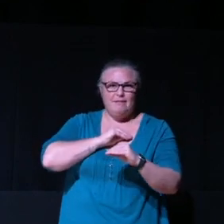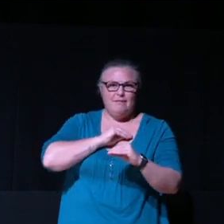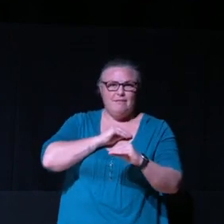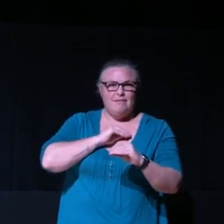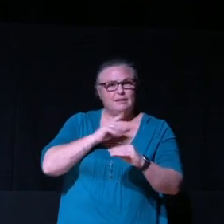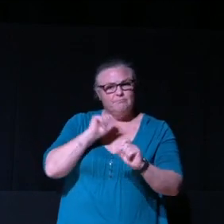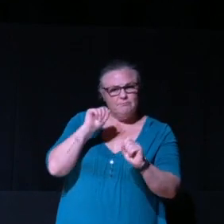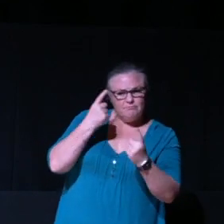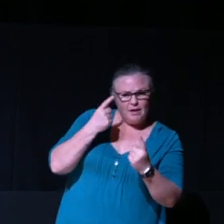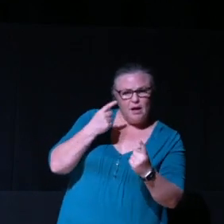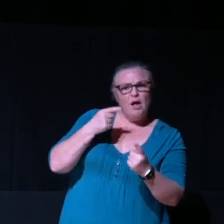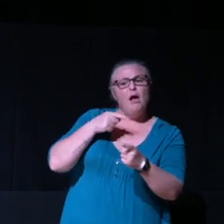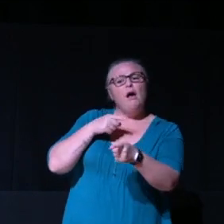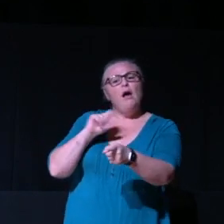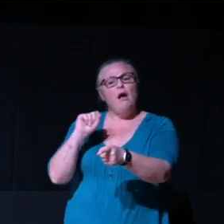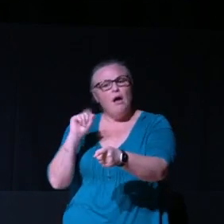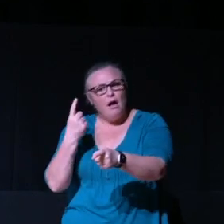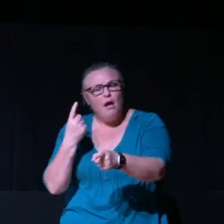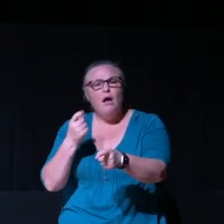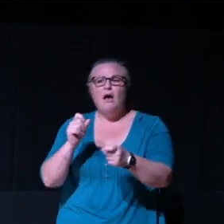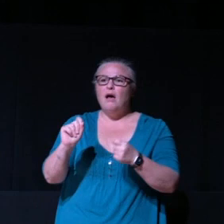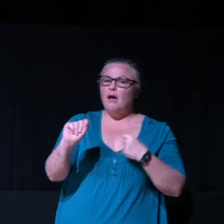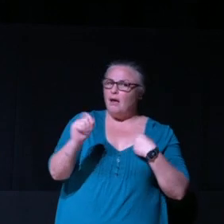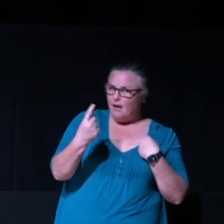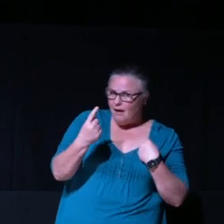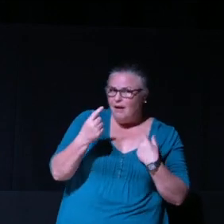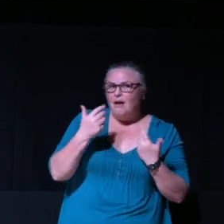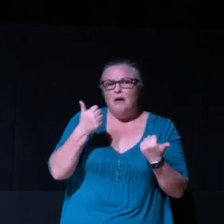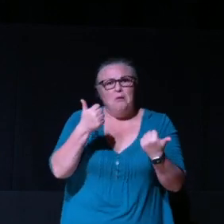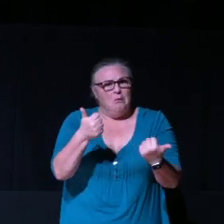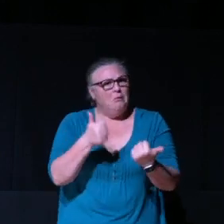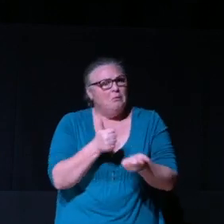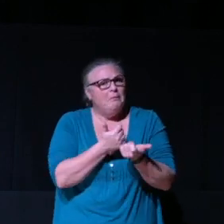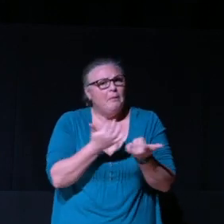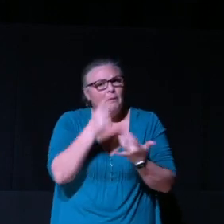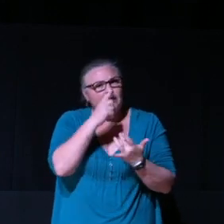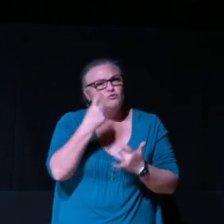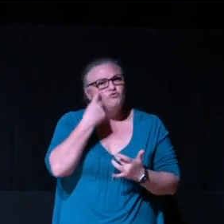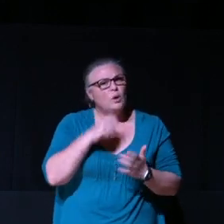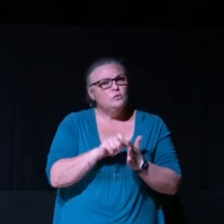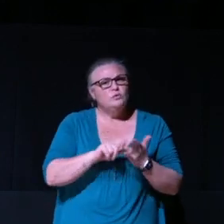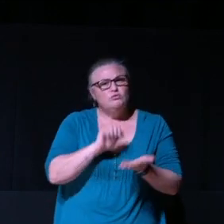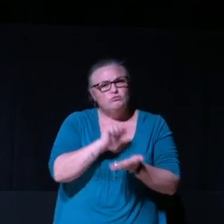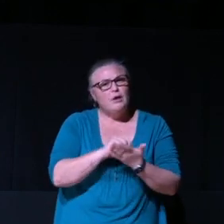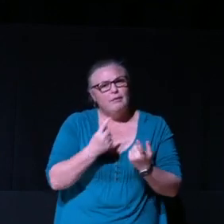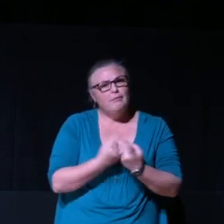understand that we're all human and a lot of people are trying to do the right thing and not to be too reactionary and not